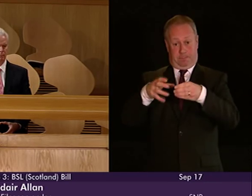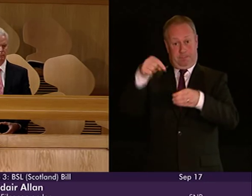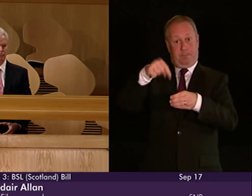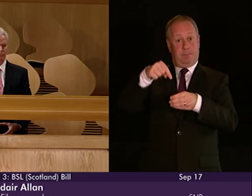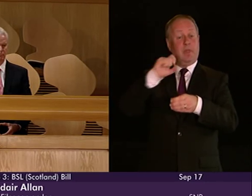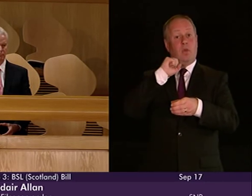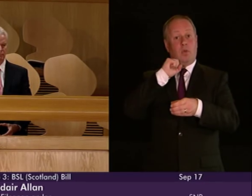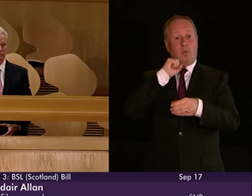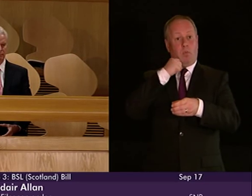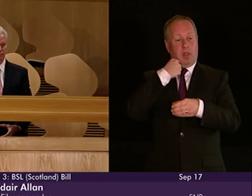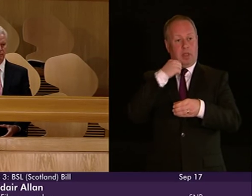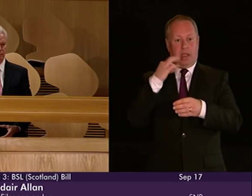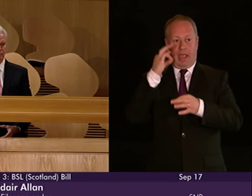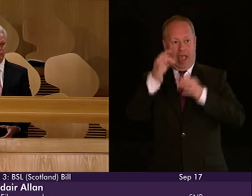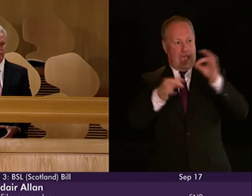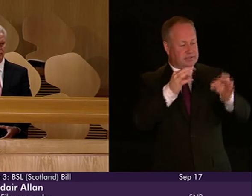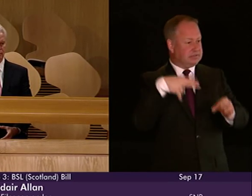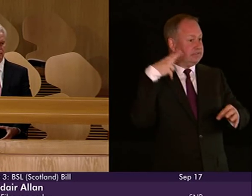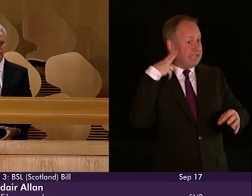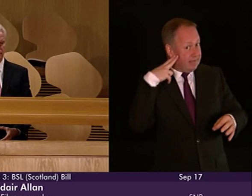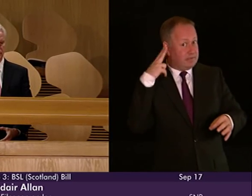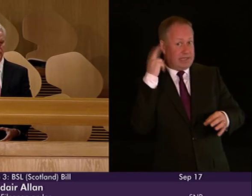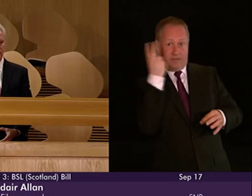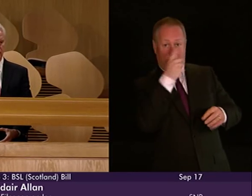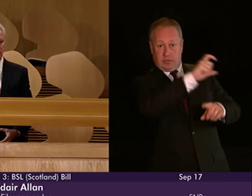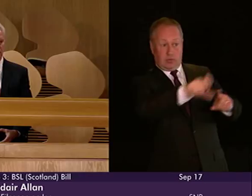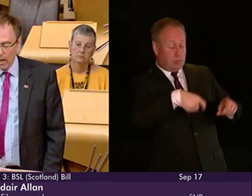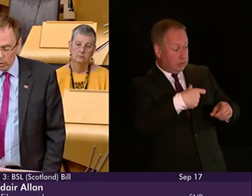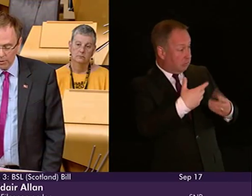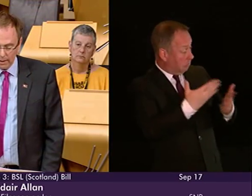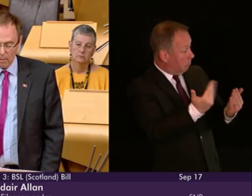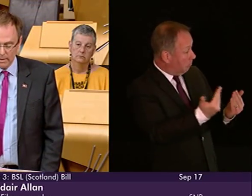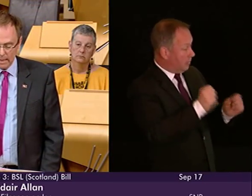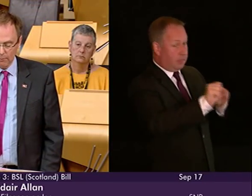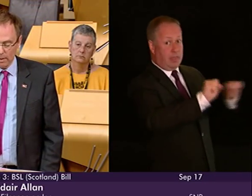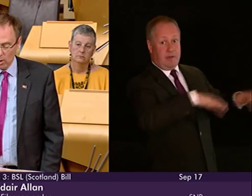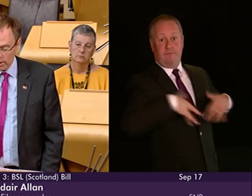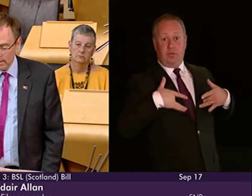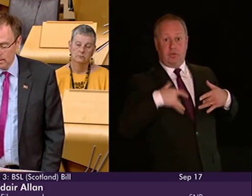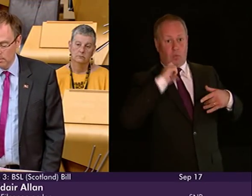on the views of the wider deaf and deafblind community and will develop a set of priorities